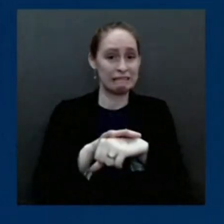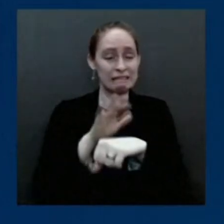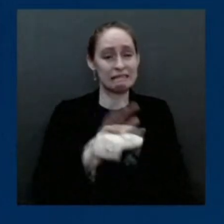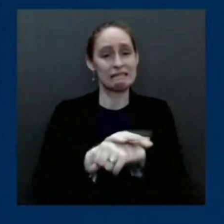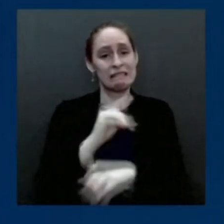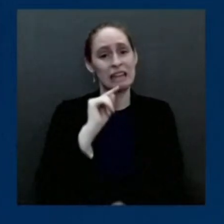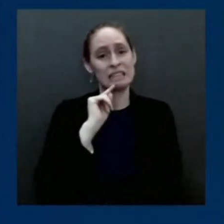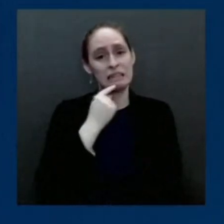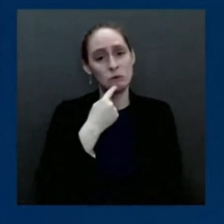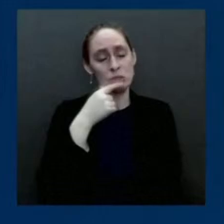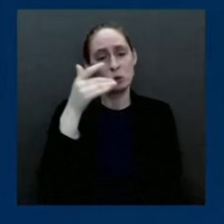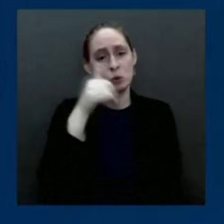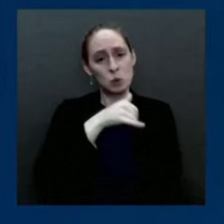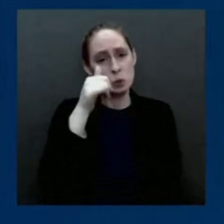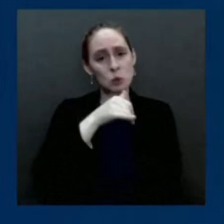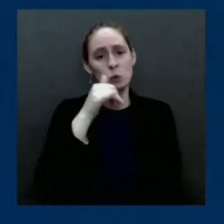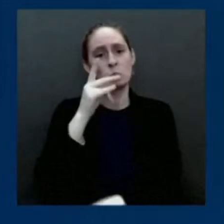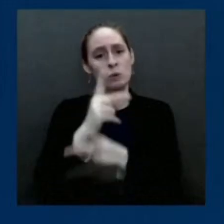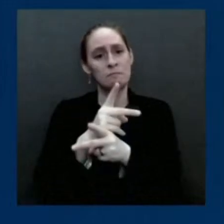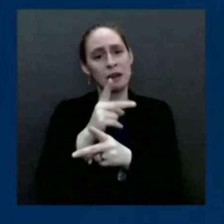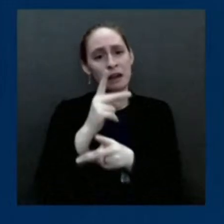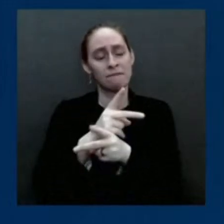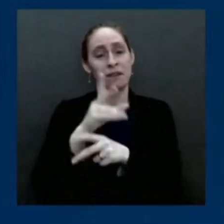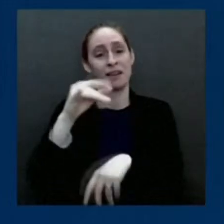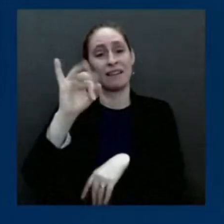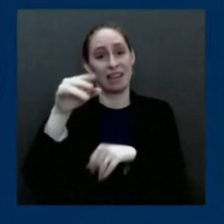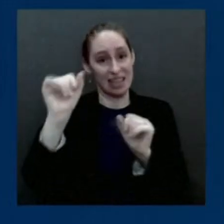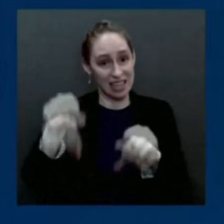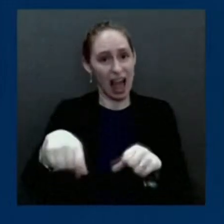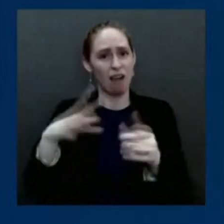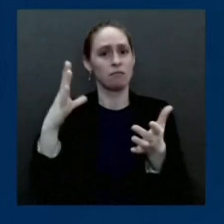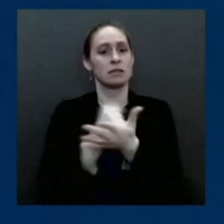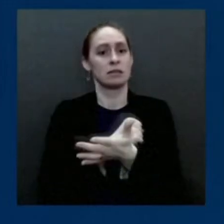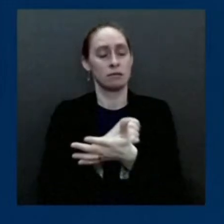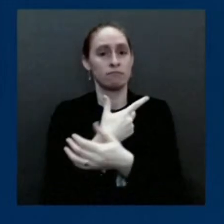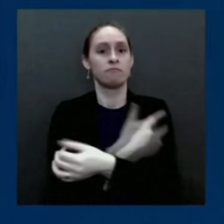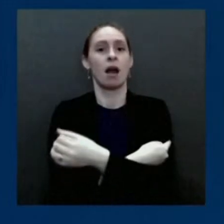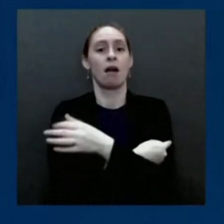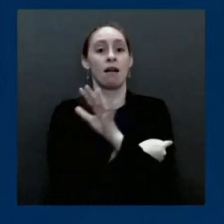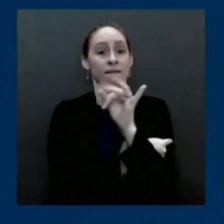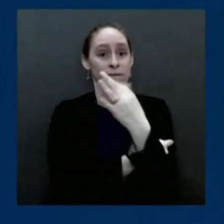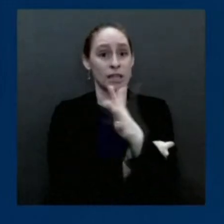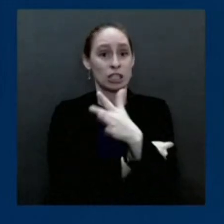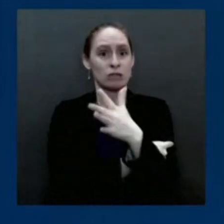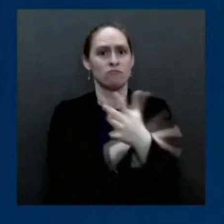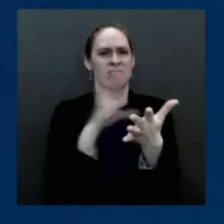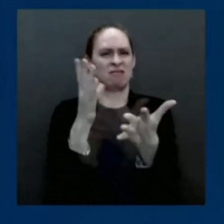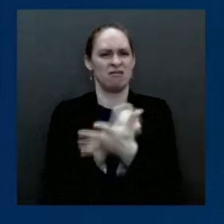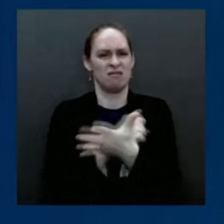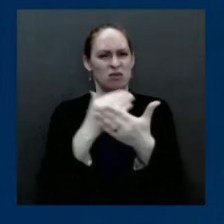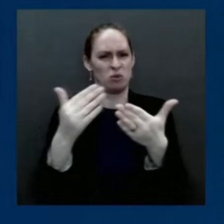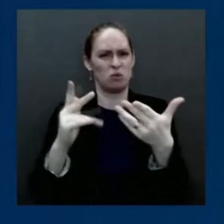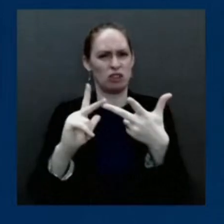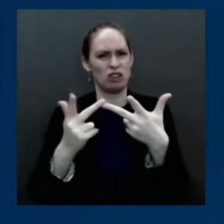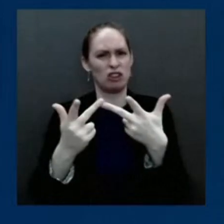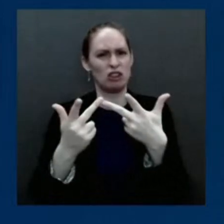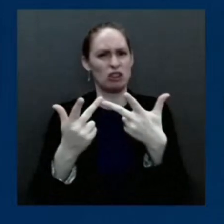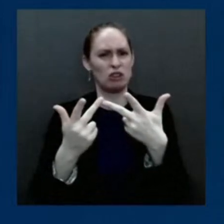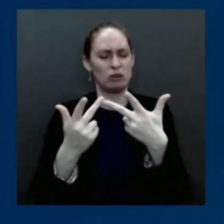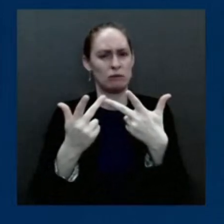SO ADULTS AND CHILDREN WHO ARE ELIGIBLE GET VACCINATED AND